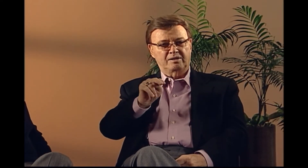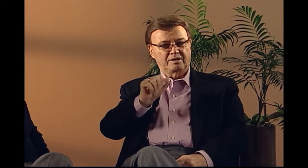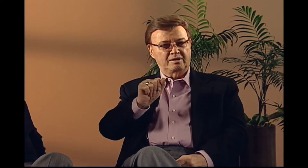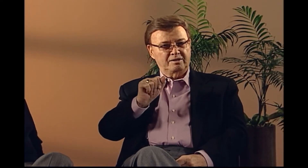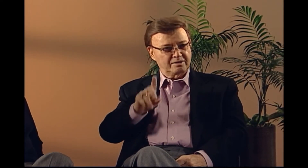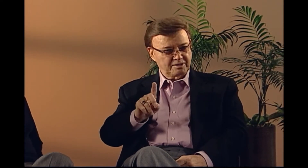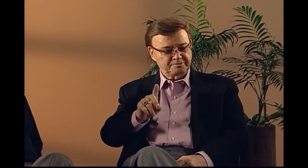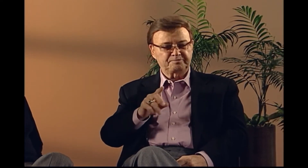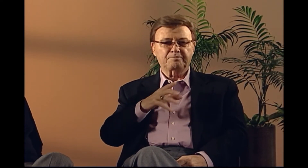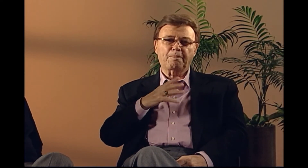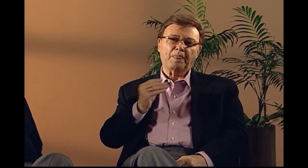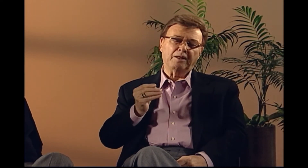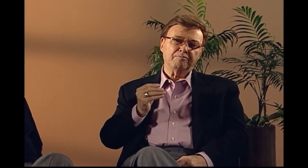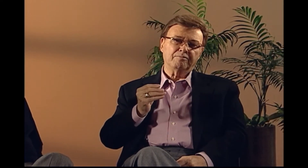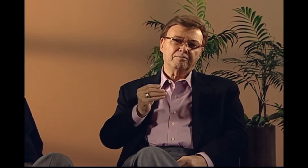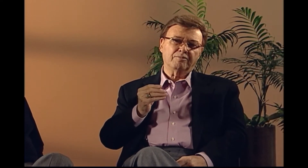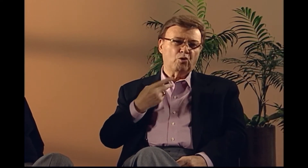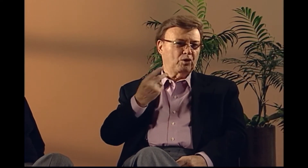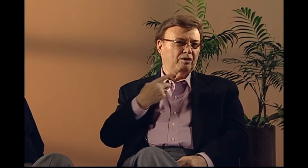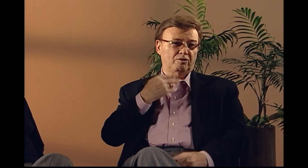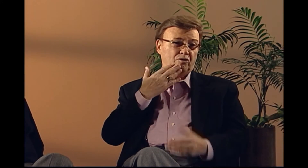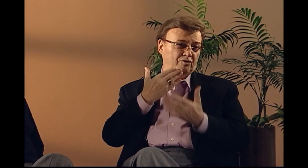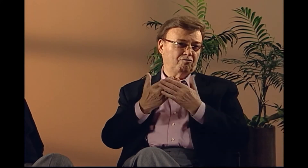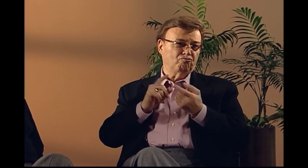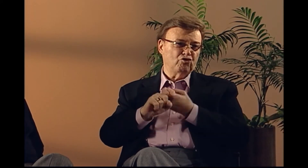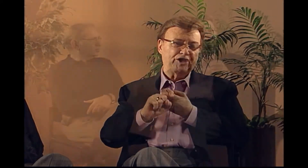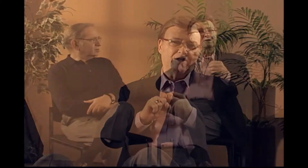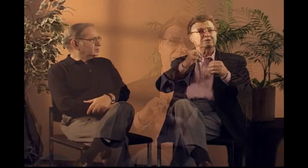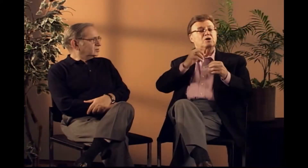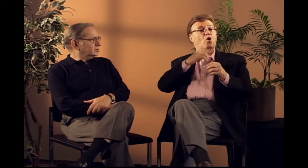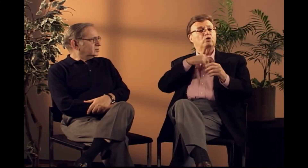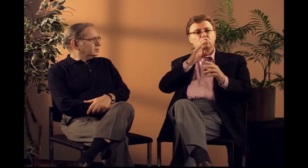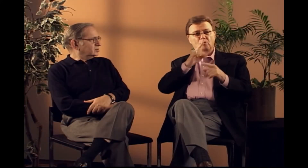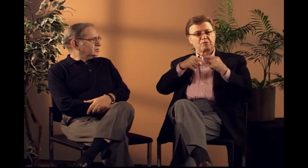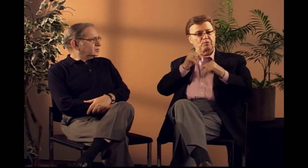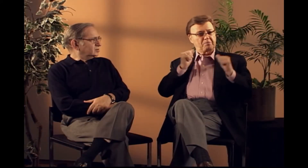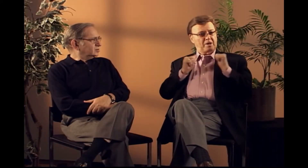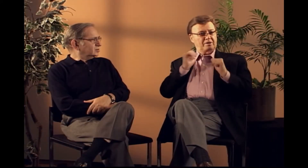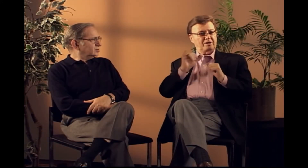of the National Association for the Deaf, NAD, and the two of us were good friends.